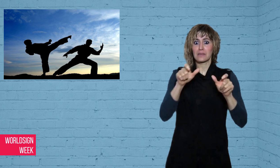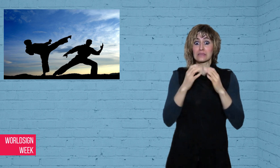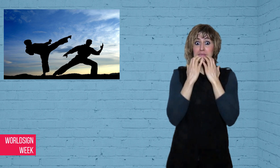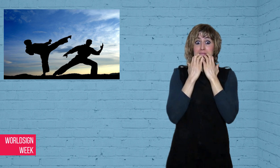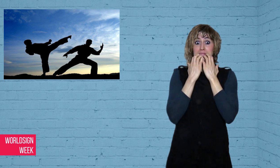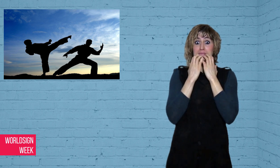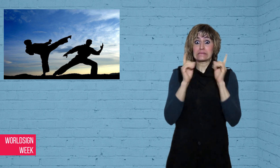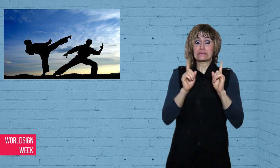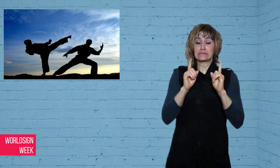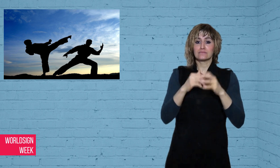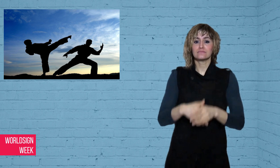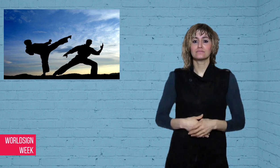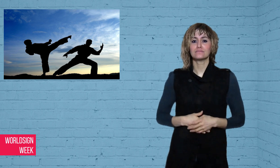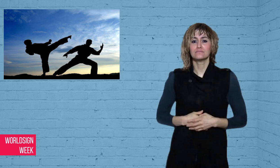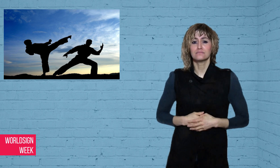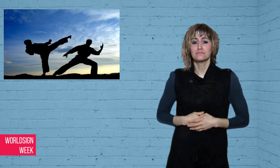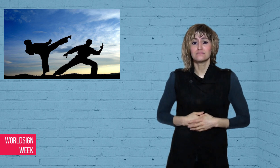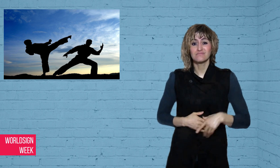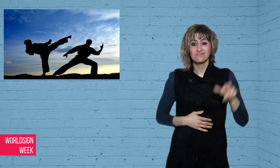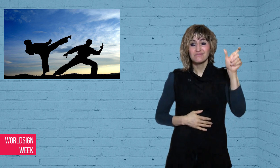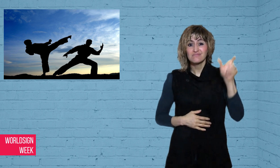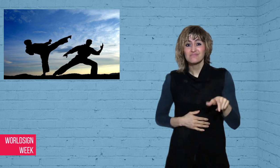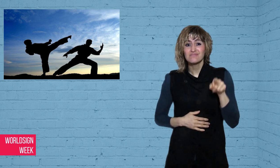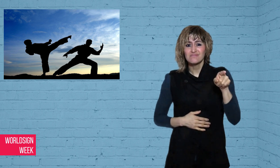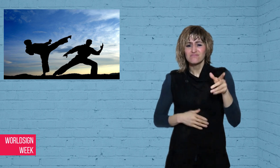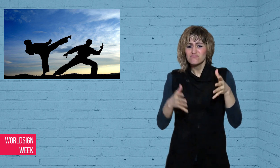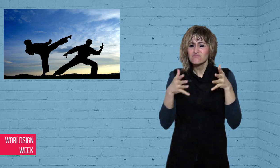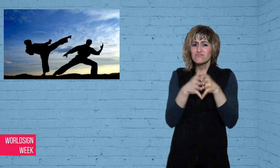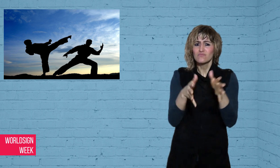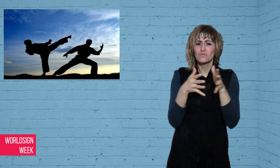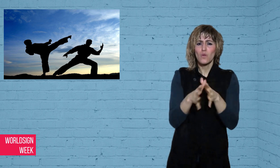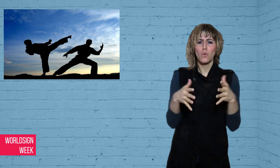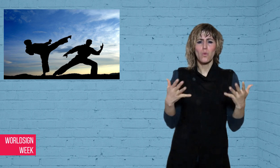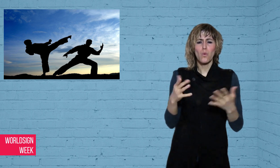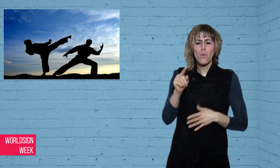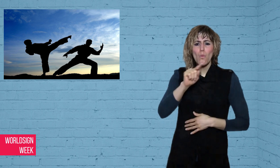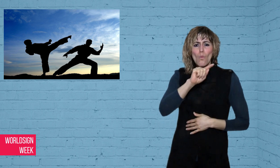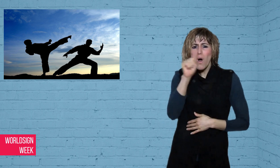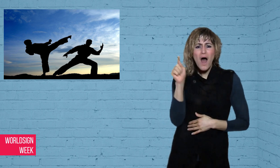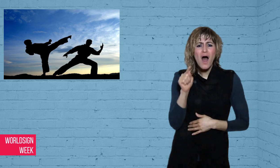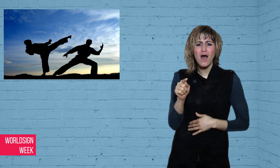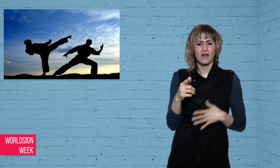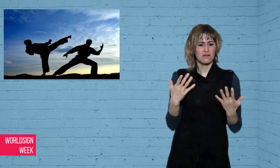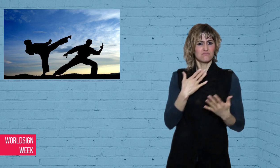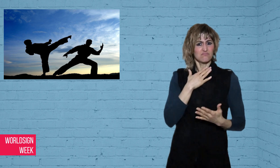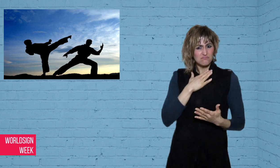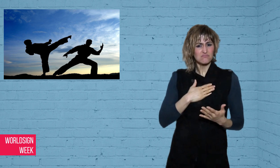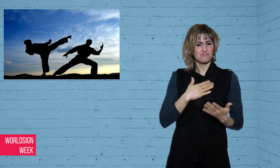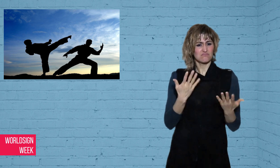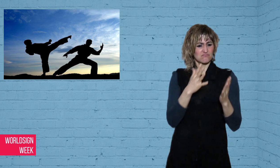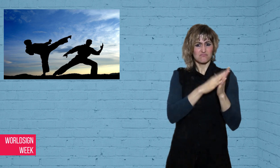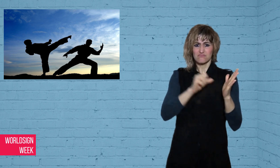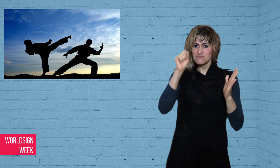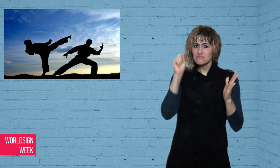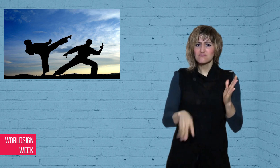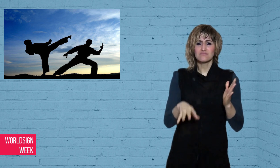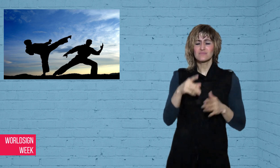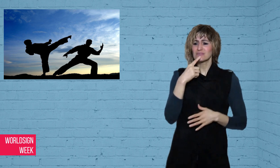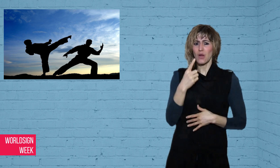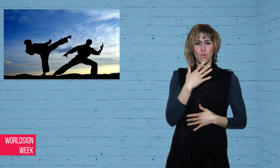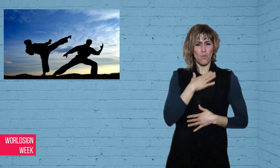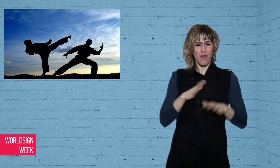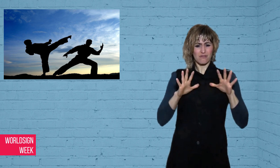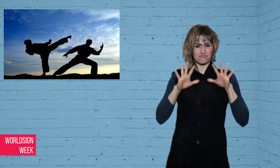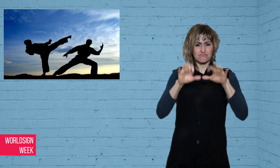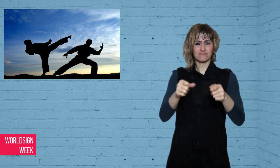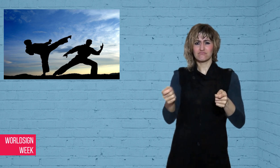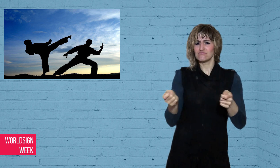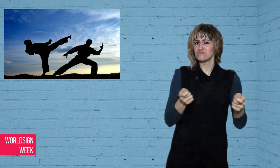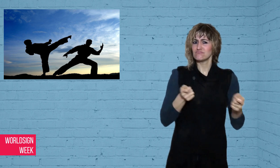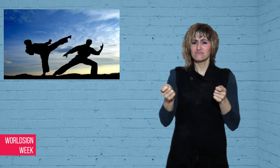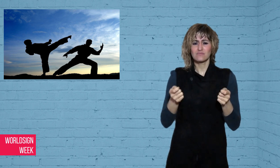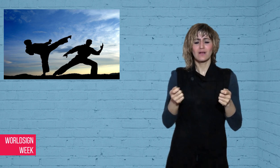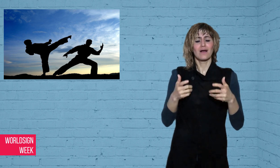He justifies his reasons, stating that it